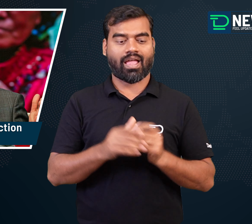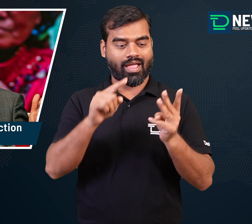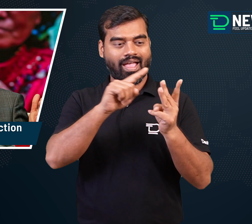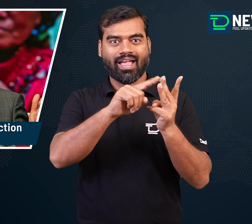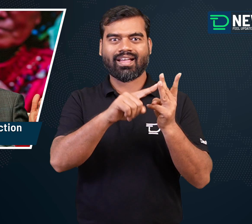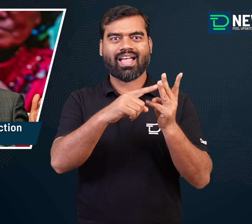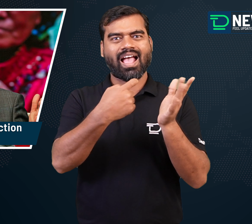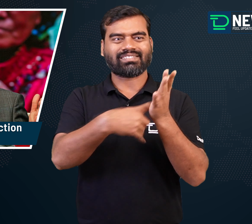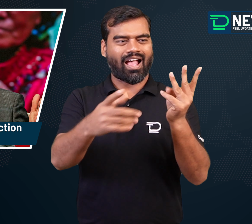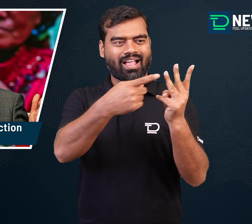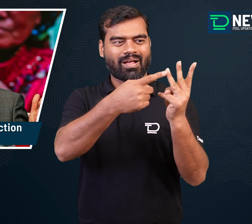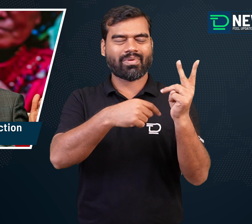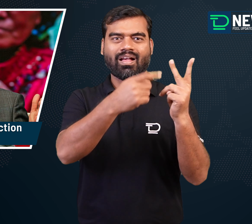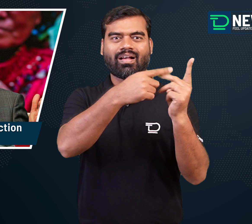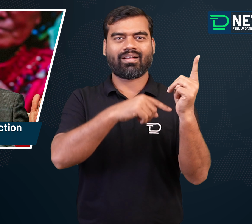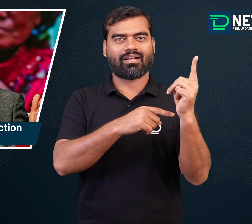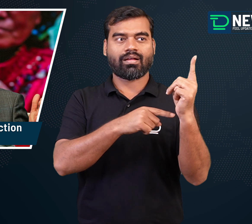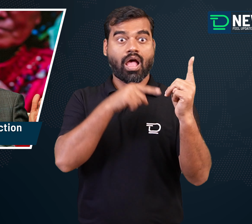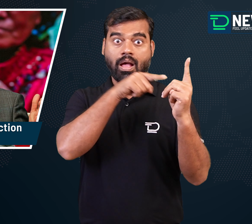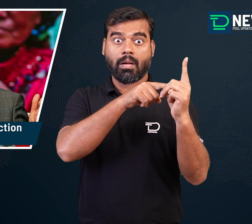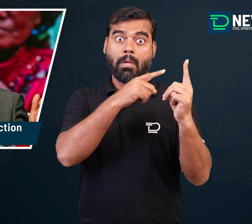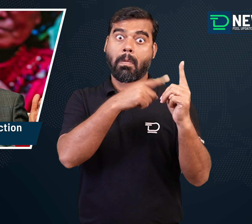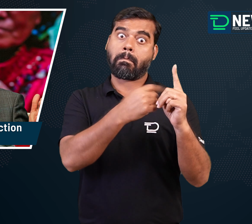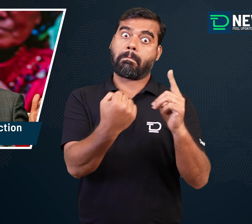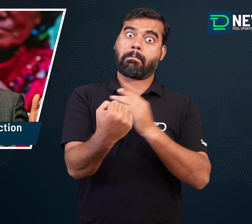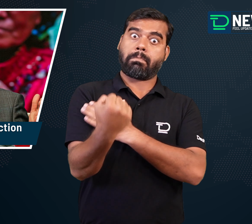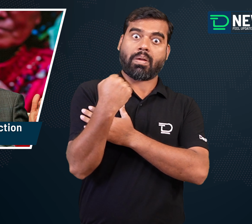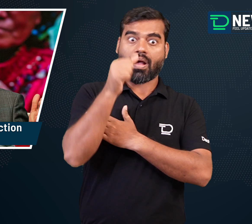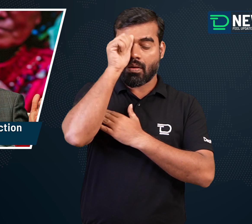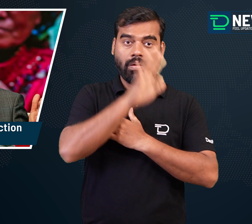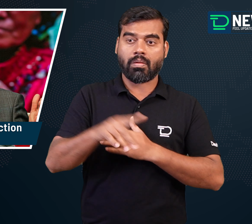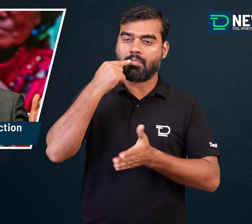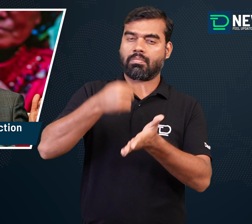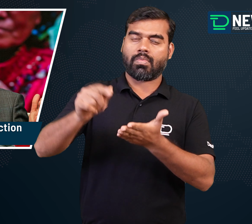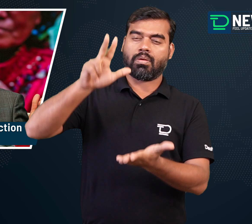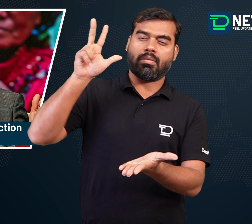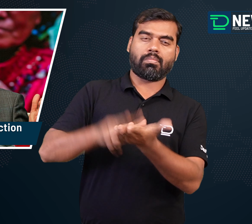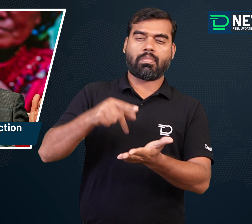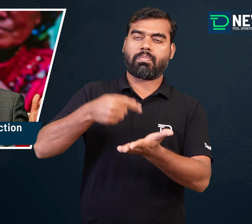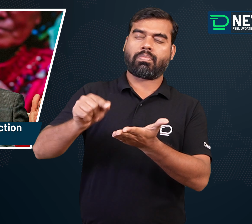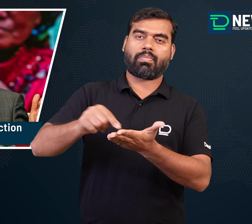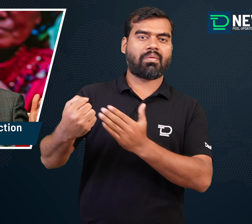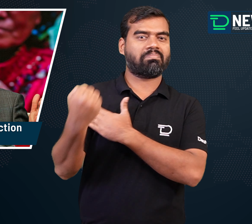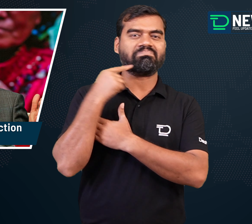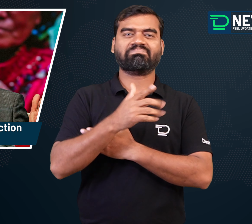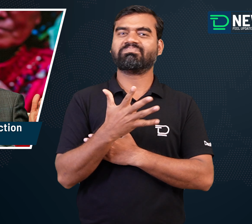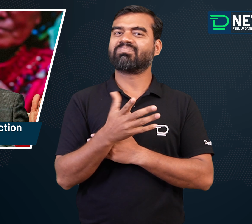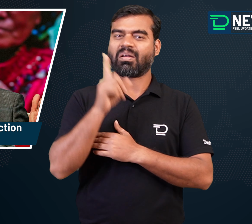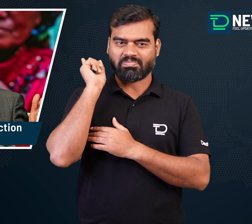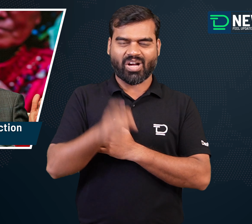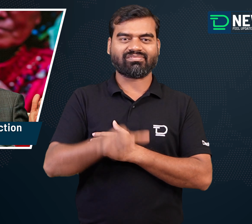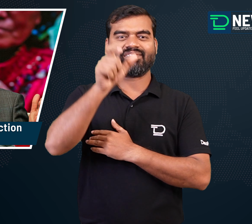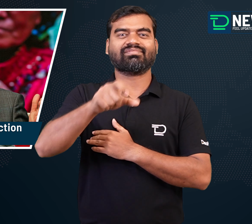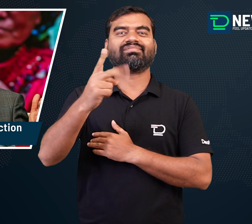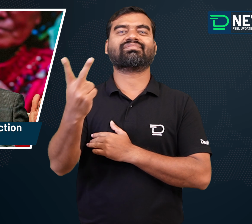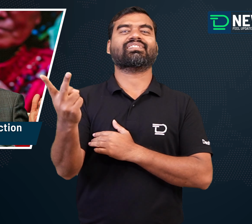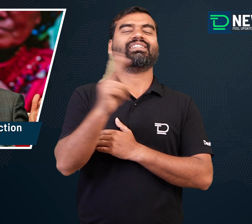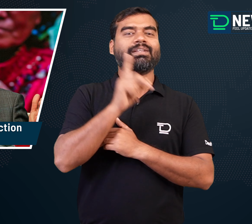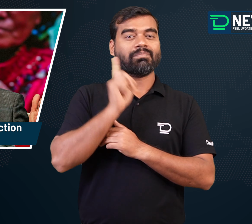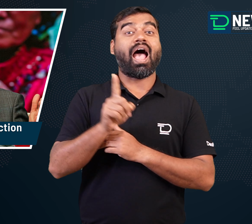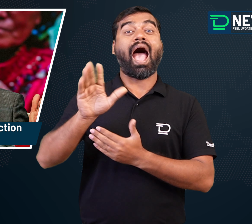So for appointing the other two commissioners,